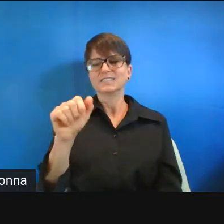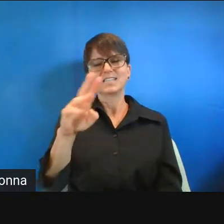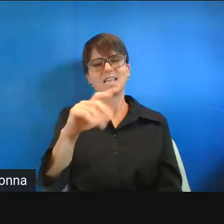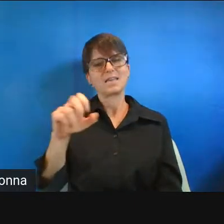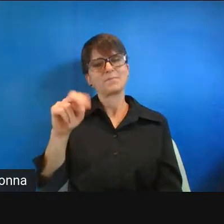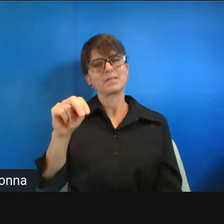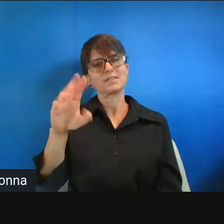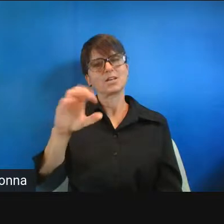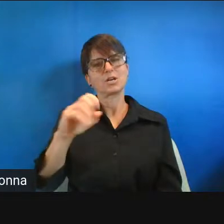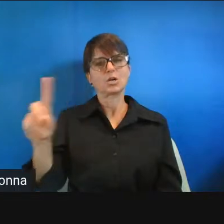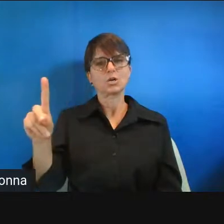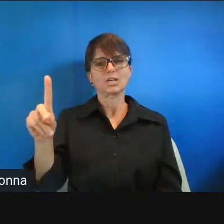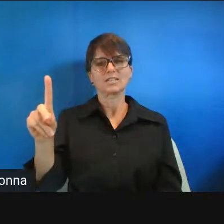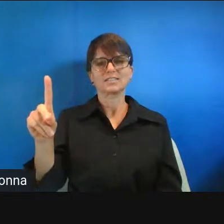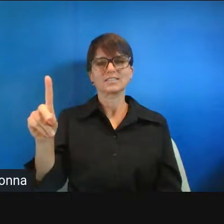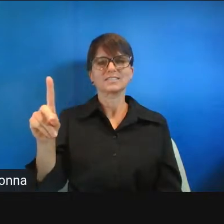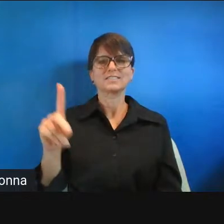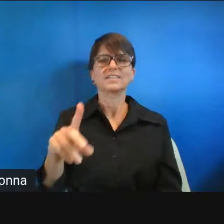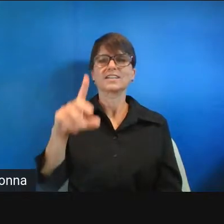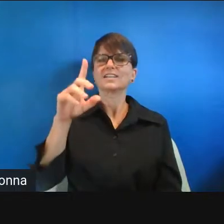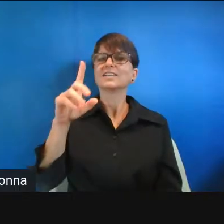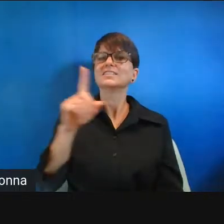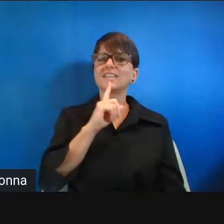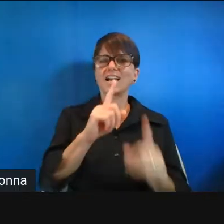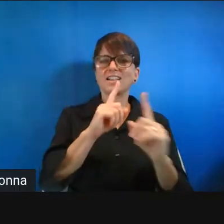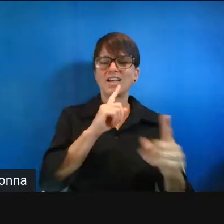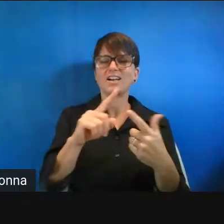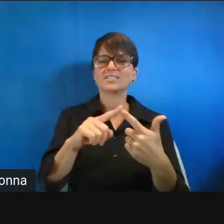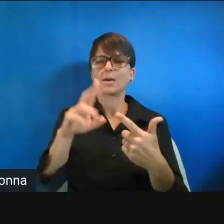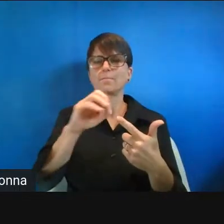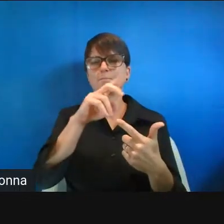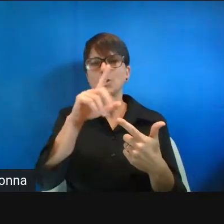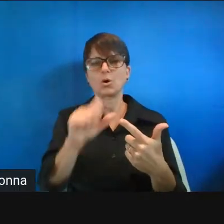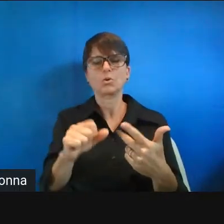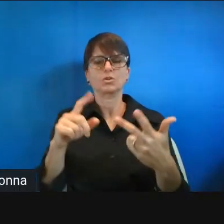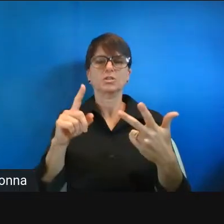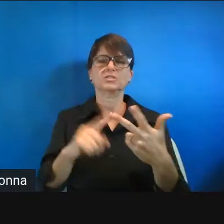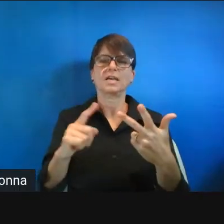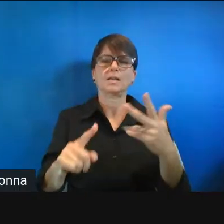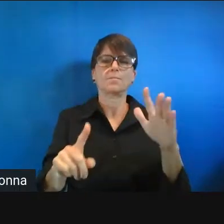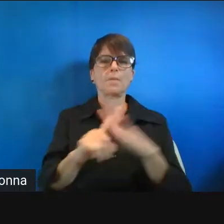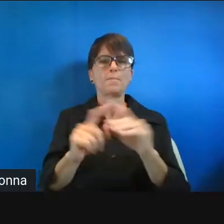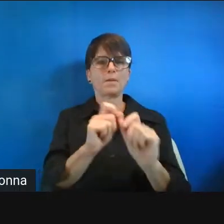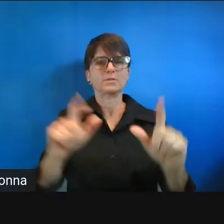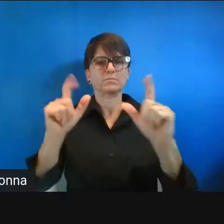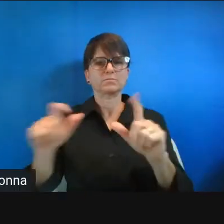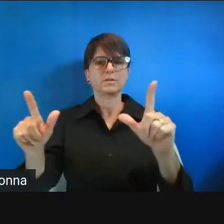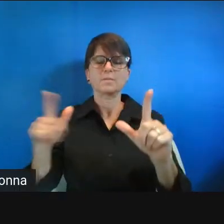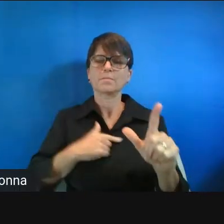We are down to our final presentation and I know a bunch of us have been waiting for this. We have